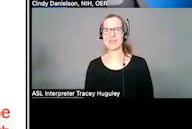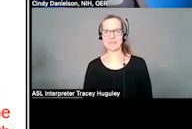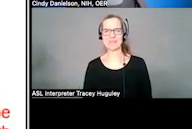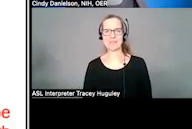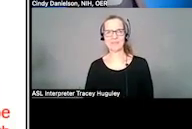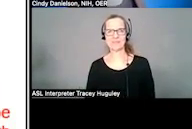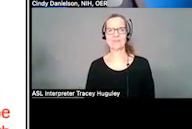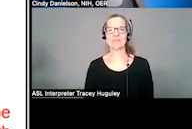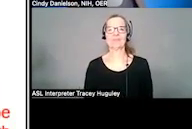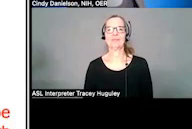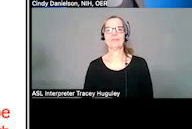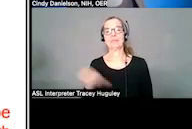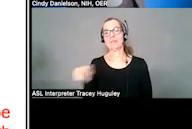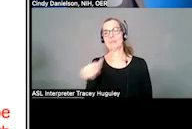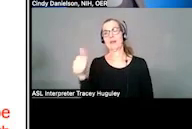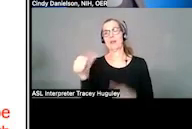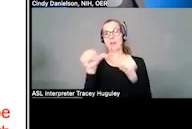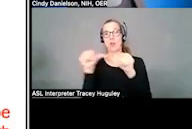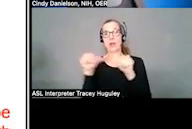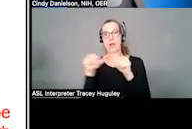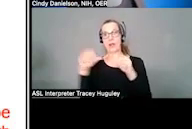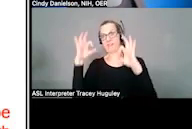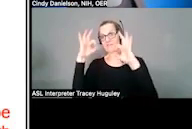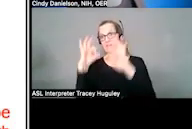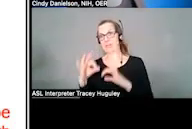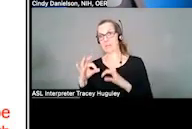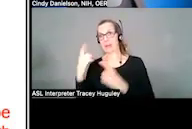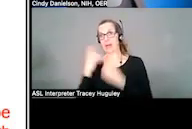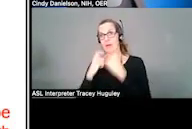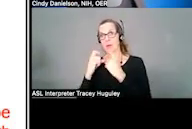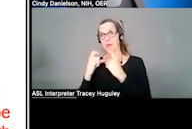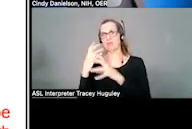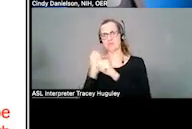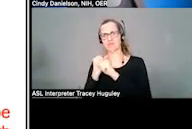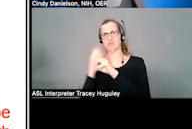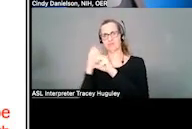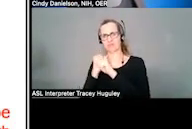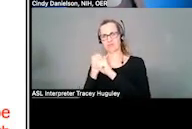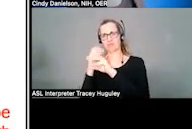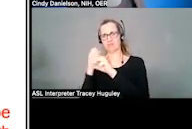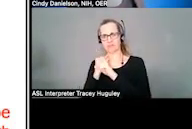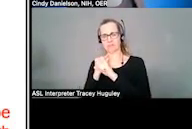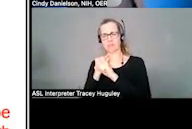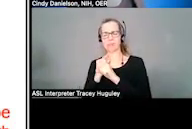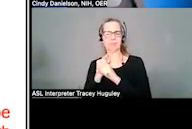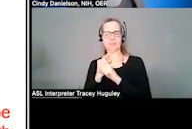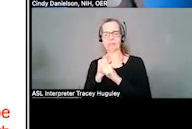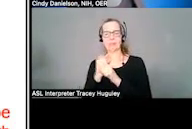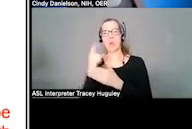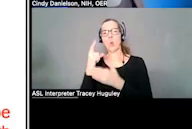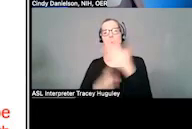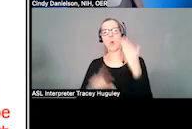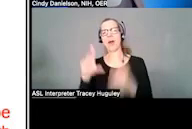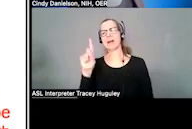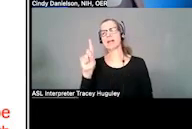Another area of feedback and questions that we've been getting are, well, what does a DMS plan actually look like?